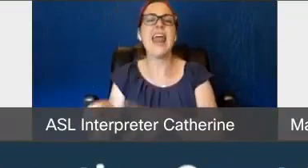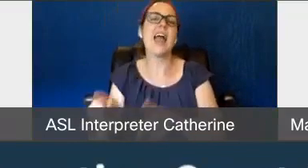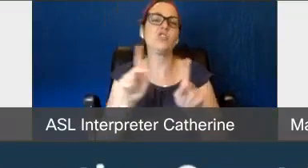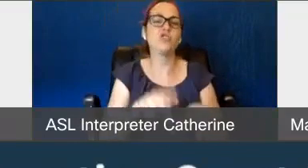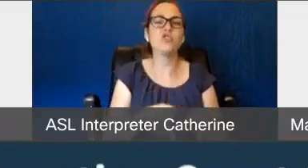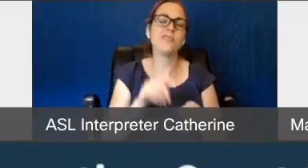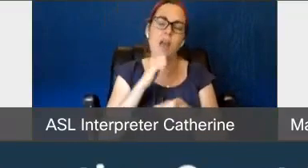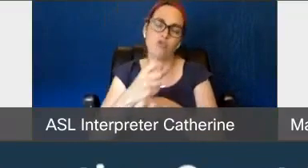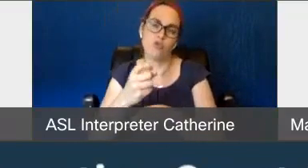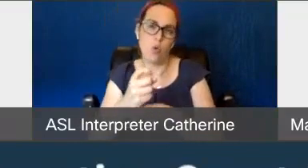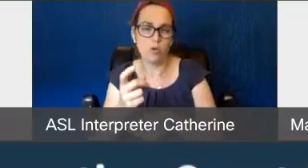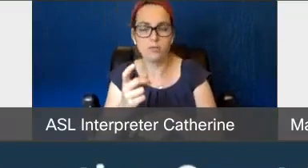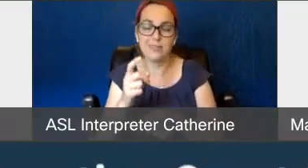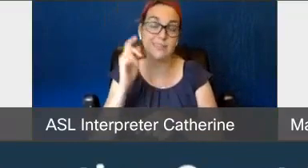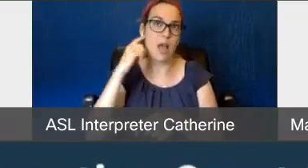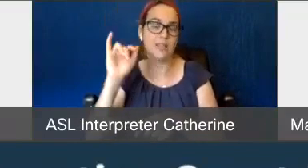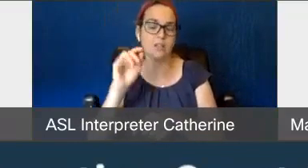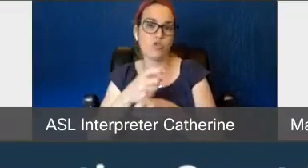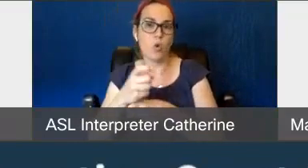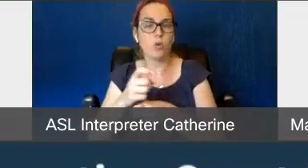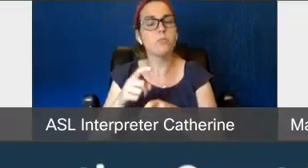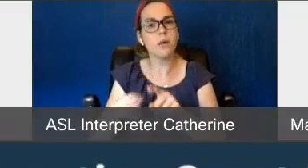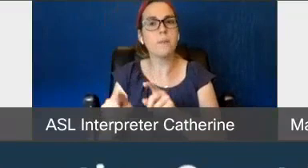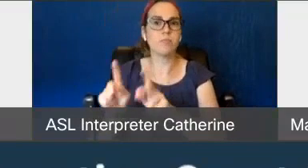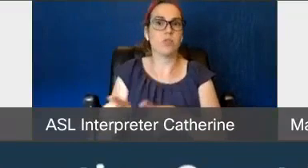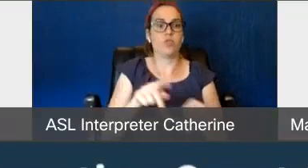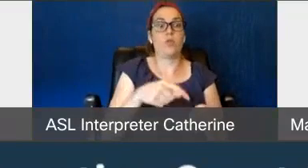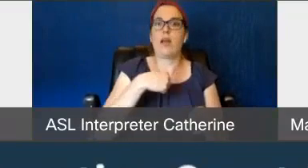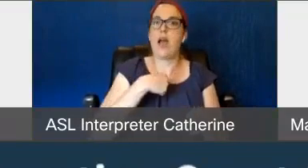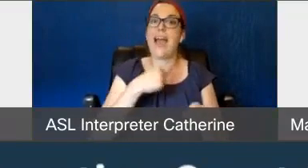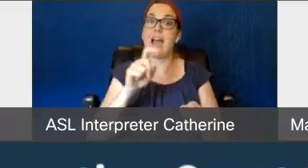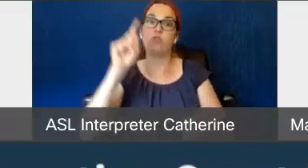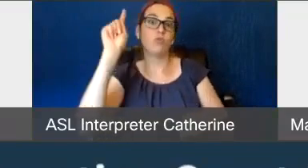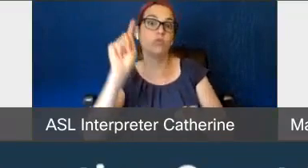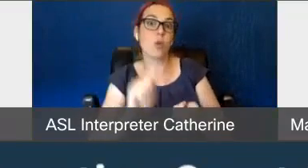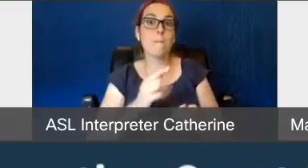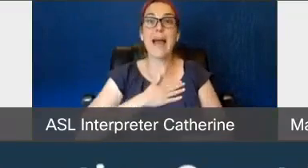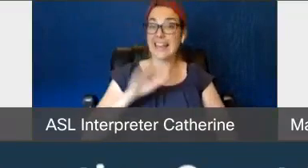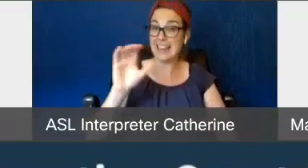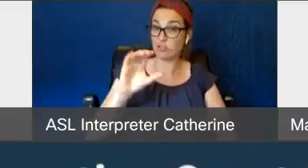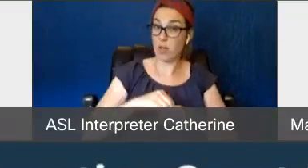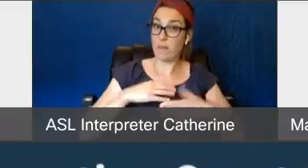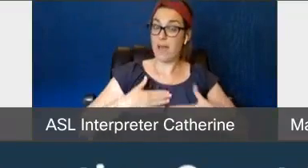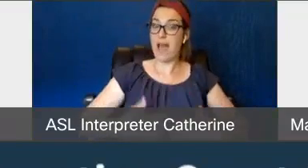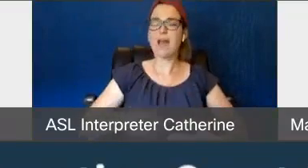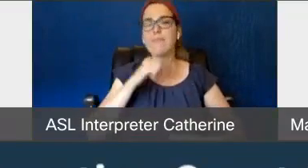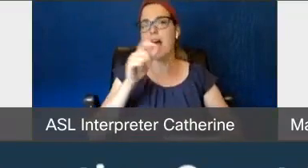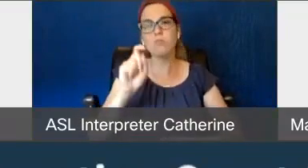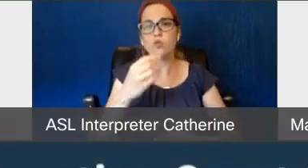I'm supposed to cut my cholesterol down and I'm not supposed to eat steak and whenever there's a good steakhouse in any town I tend to check it out.